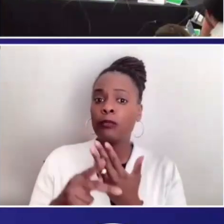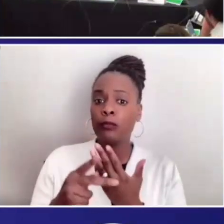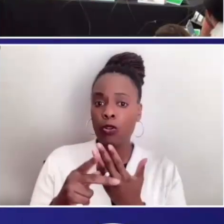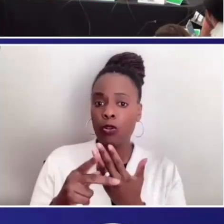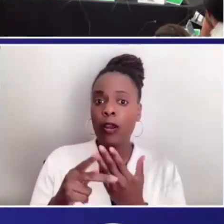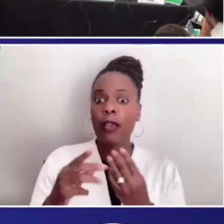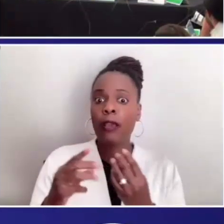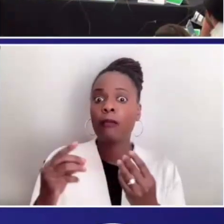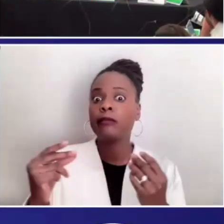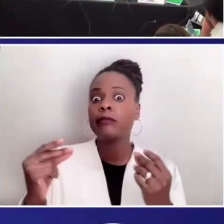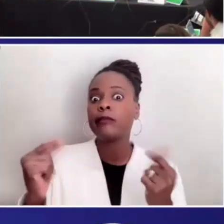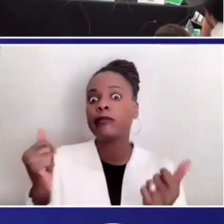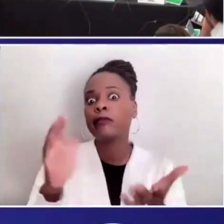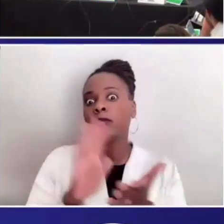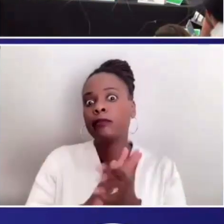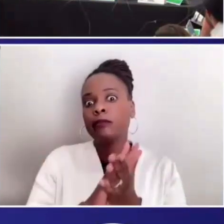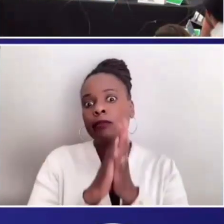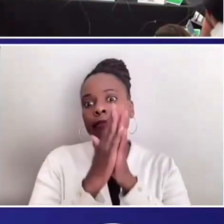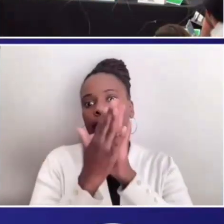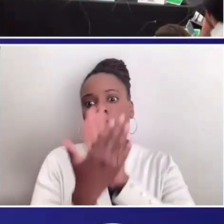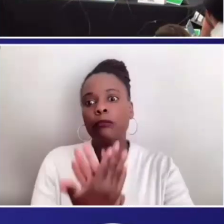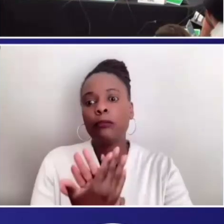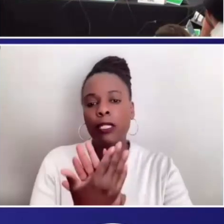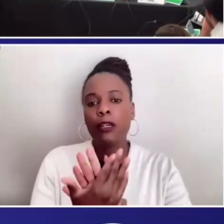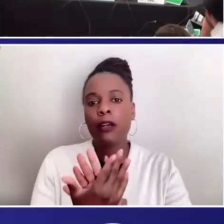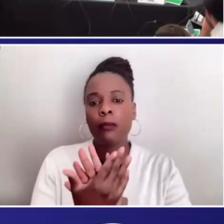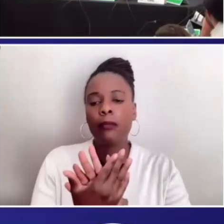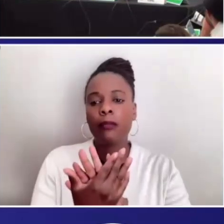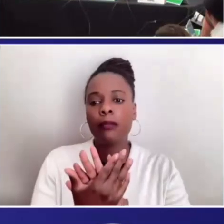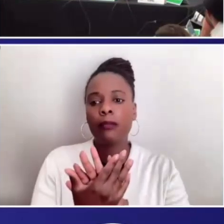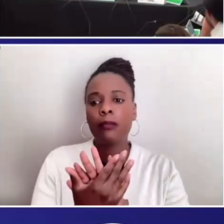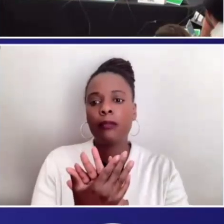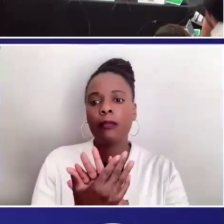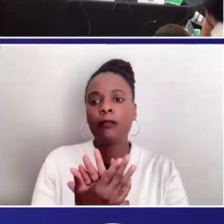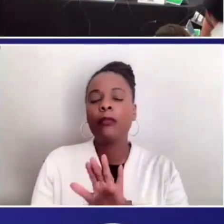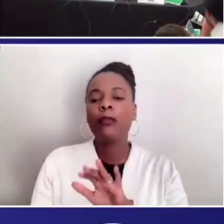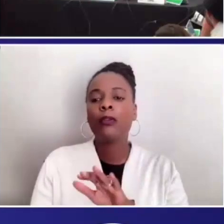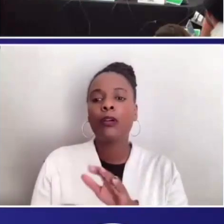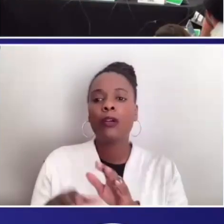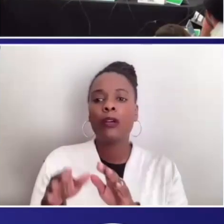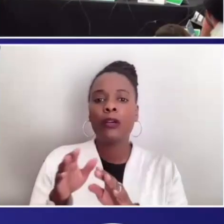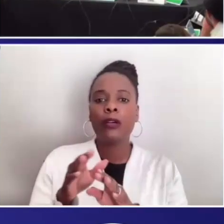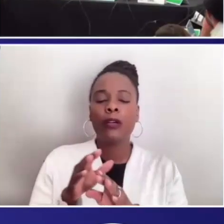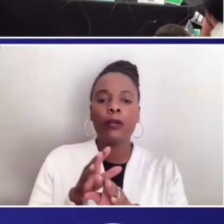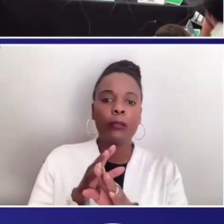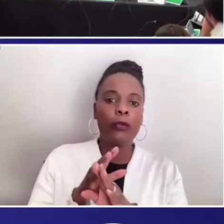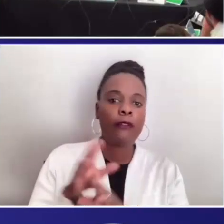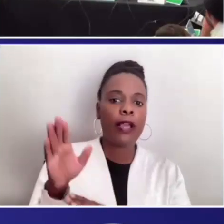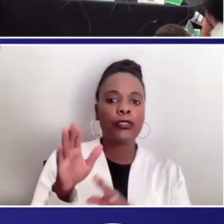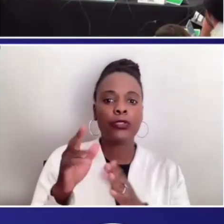becoming -- graduate programs as considered by the institution, suddenly becoming professional programs for,